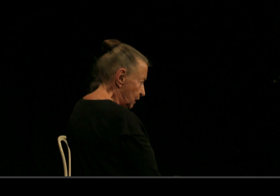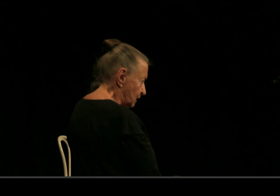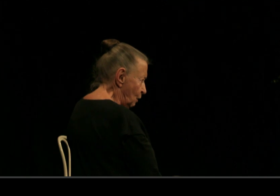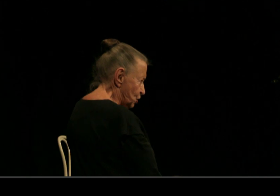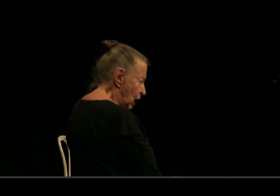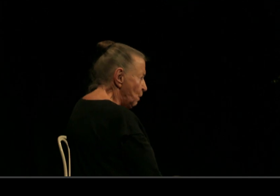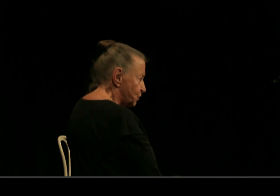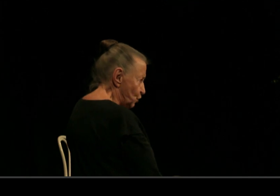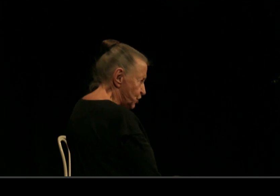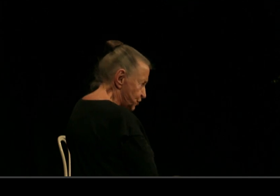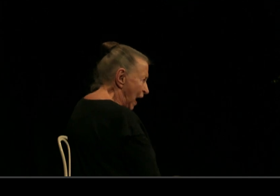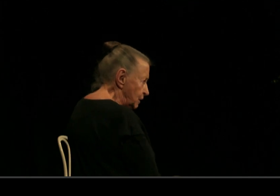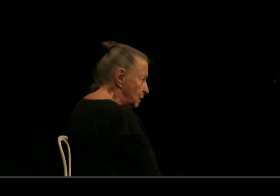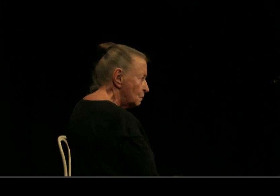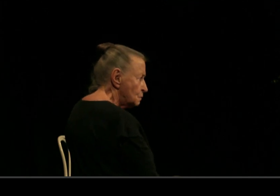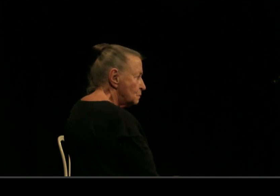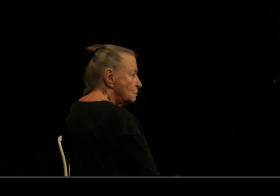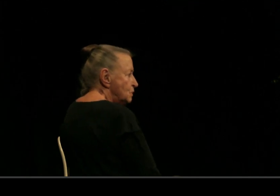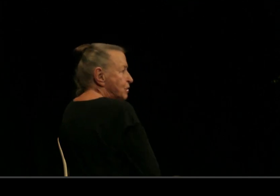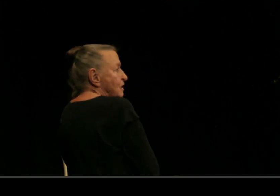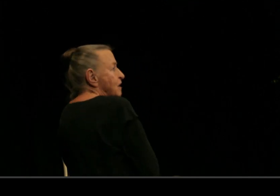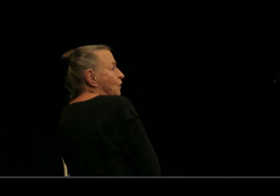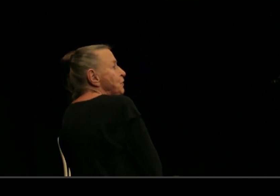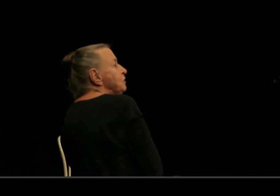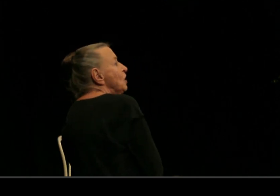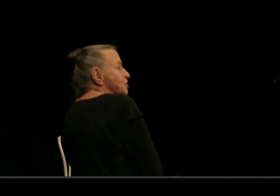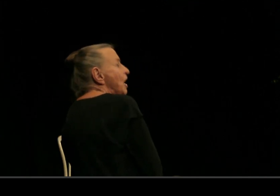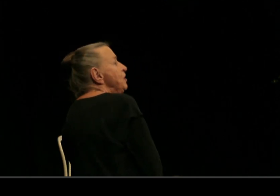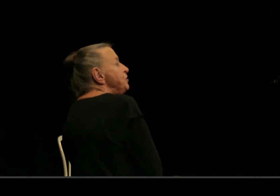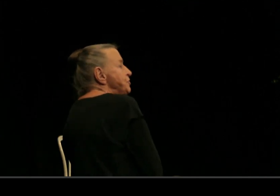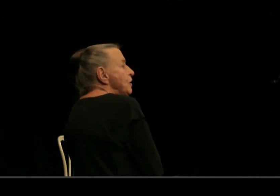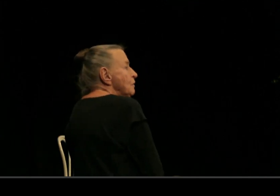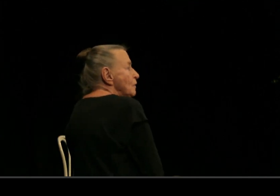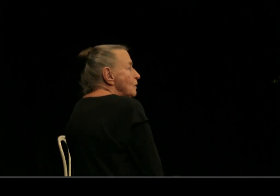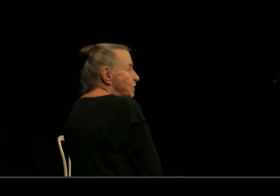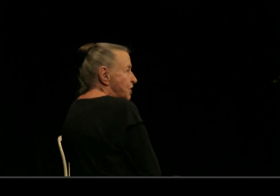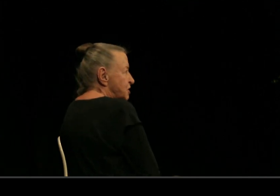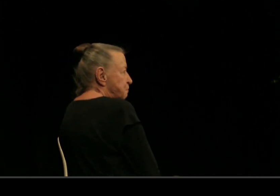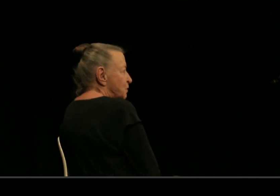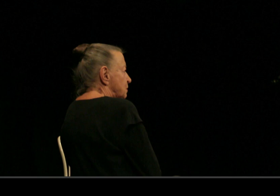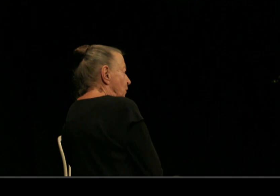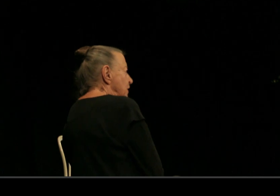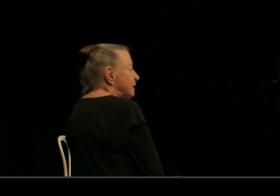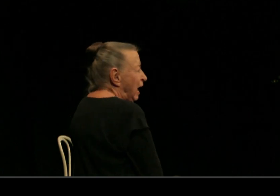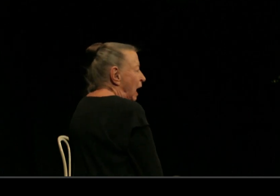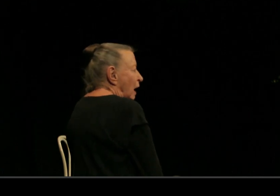we'll root out all roguery so joy and independence can awake.